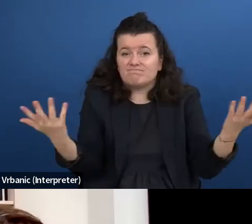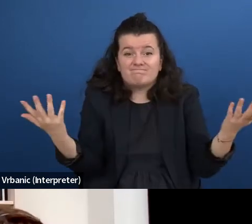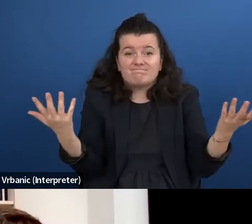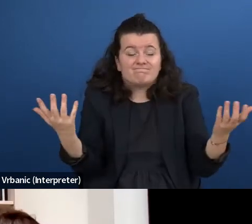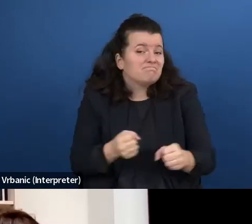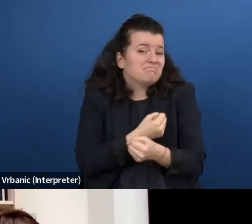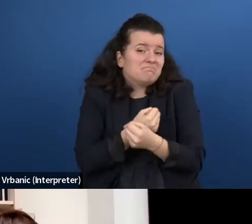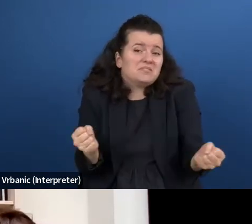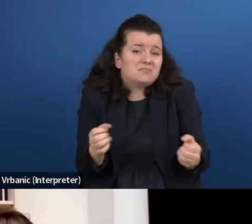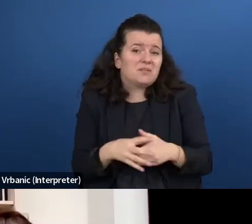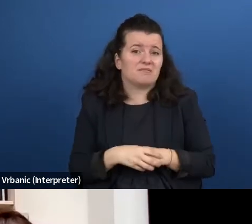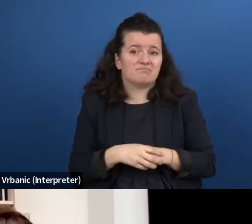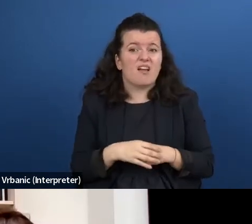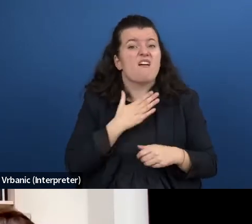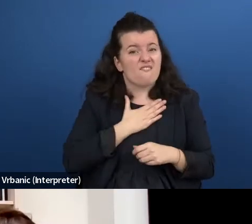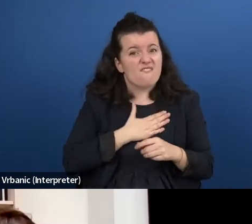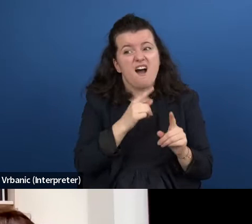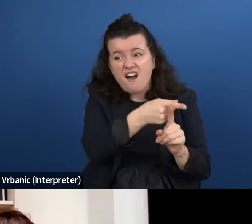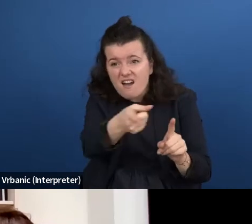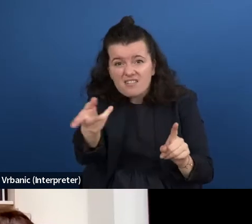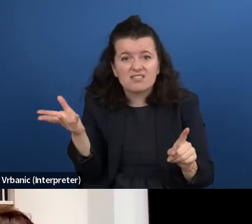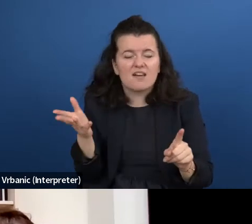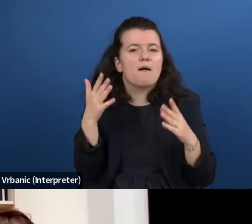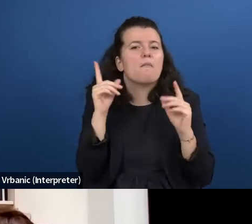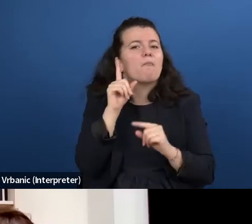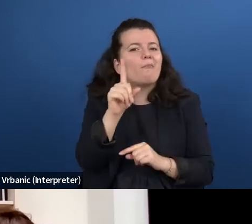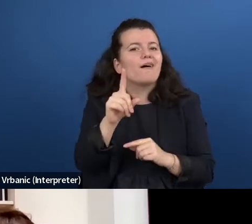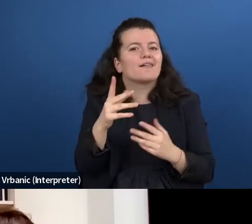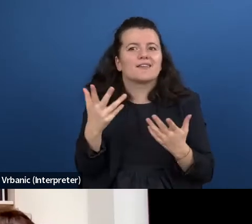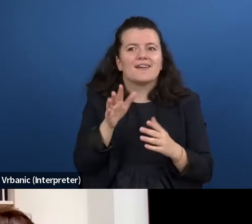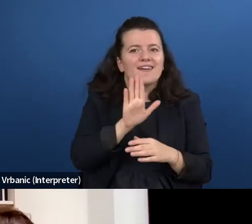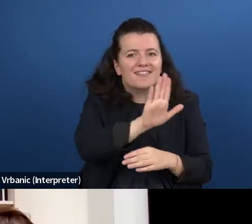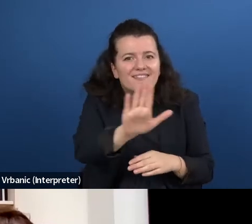through advocacy we do in CERMI Women's Foundation.